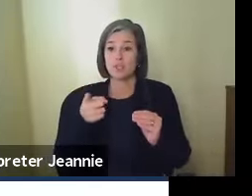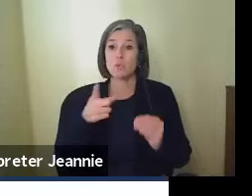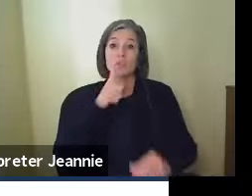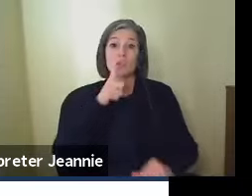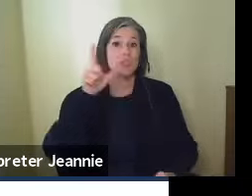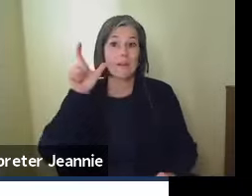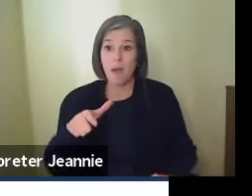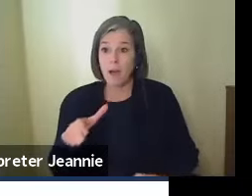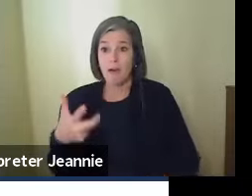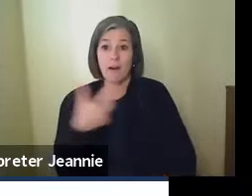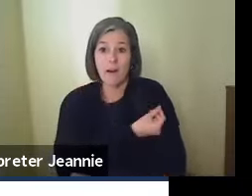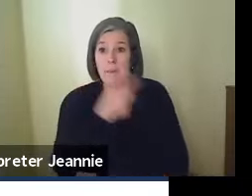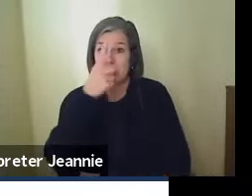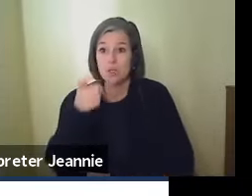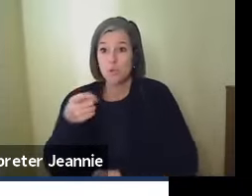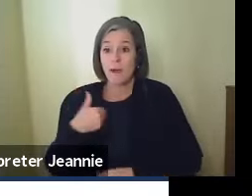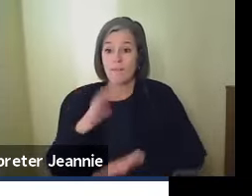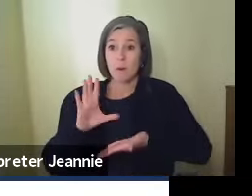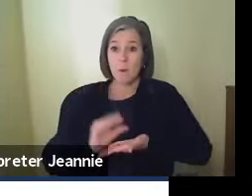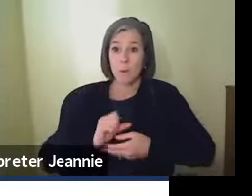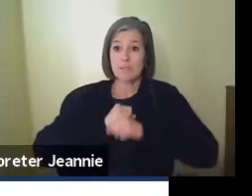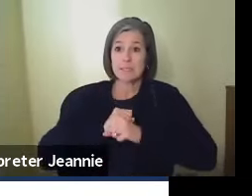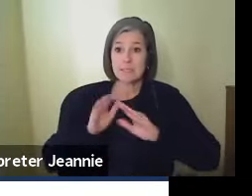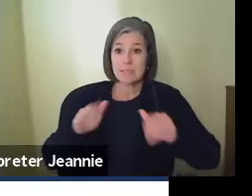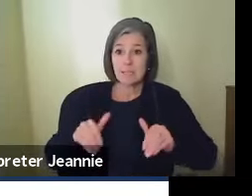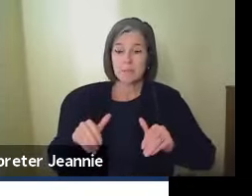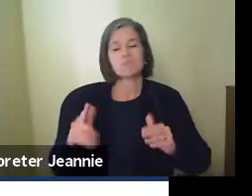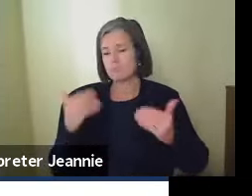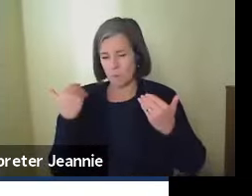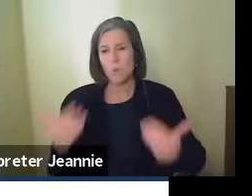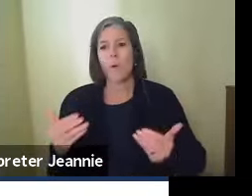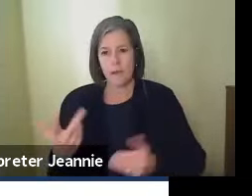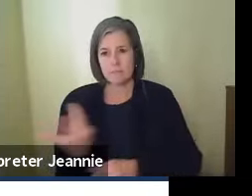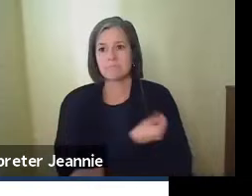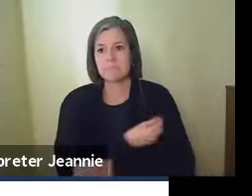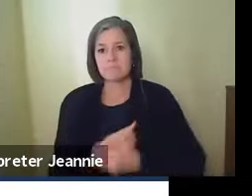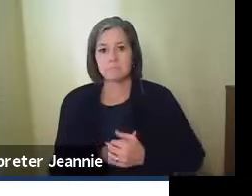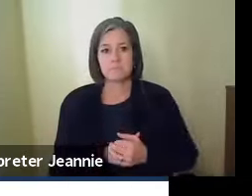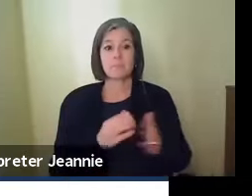because you have a compromised immune system. As far as allergies goes, there are